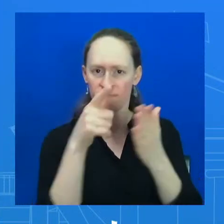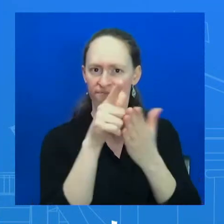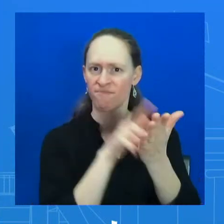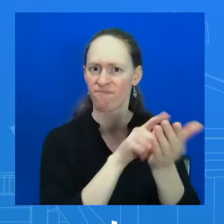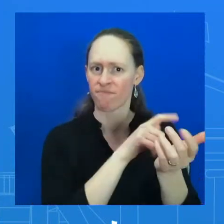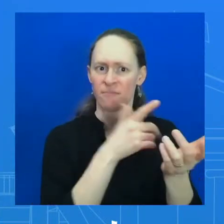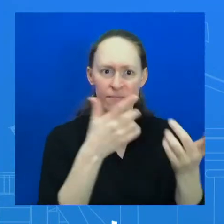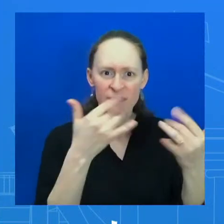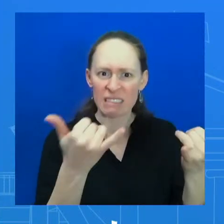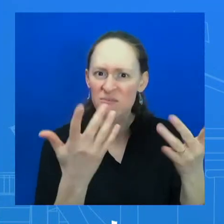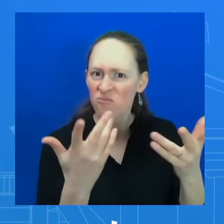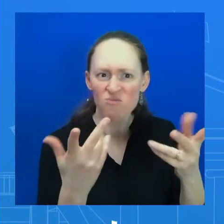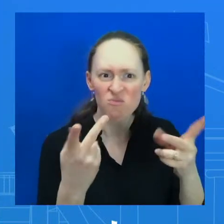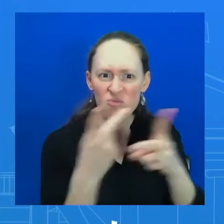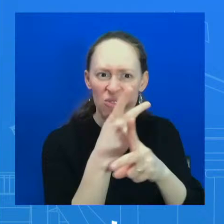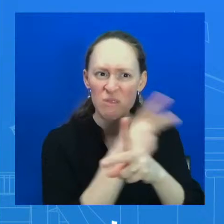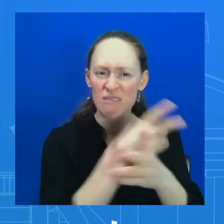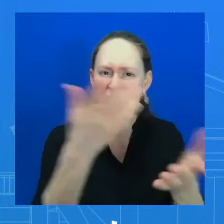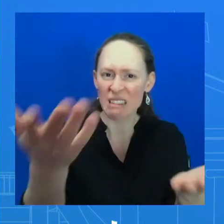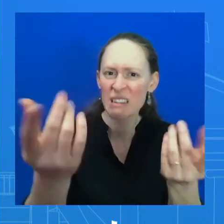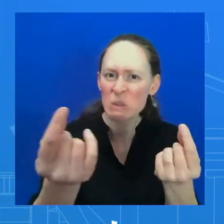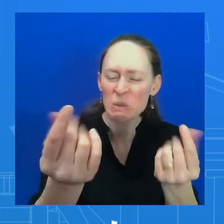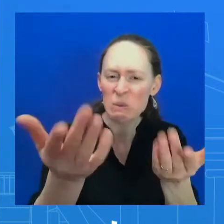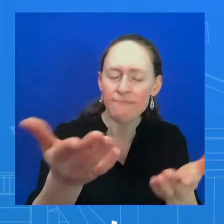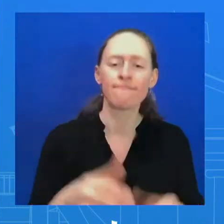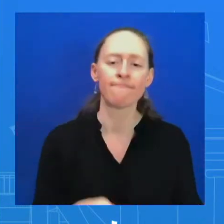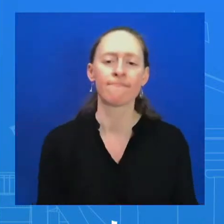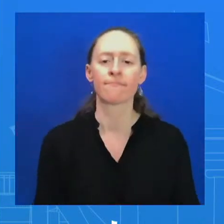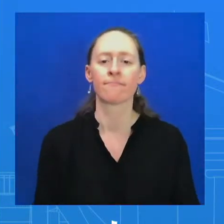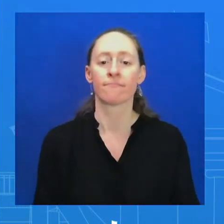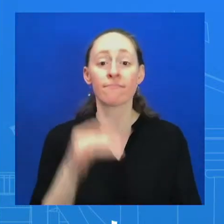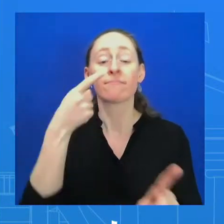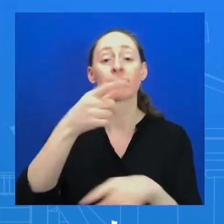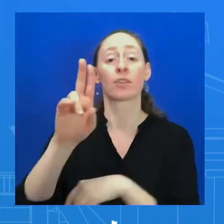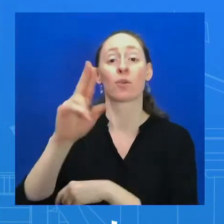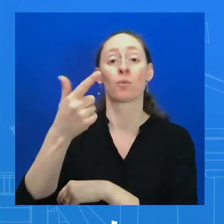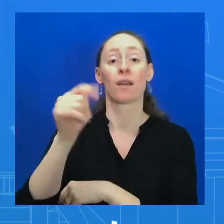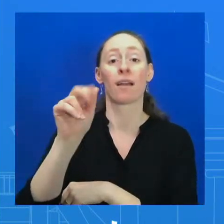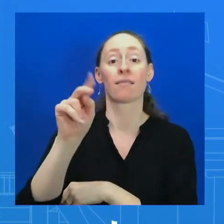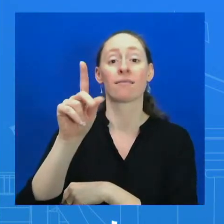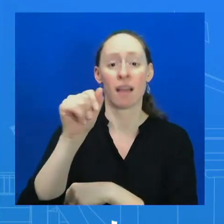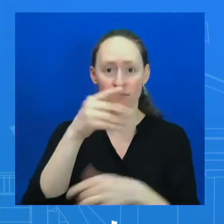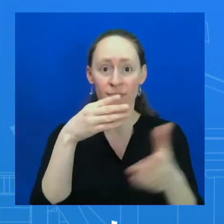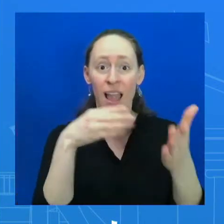The announcement that some provisions of Uganda's Anti-Homosexuality Act have been removed by the constitution- --